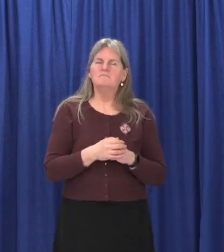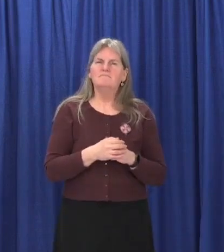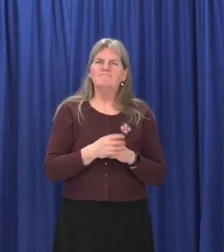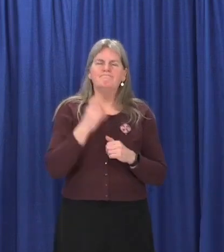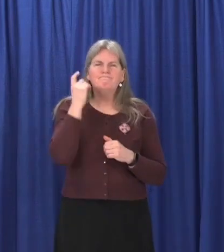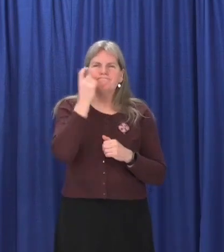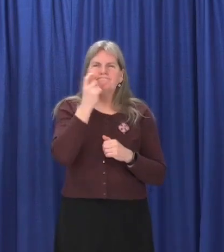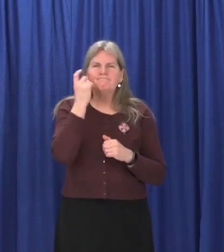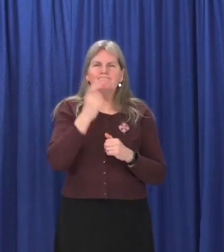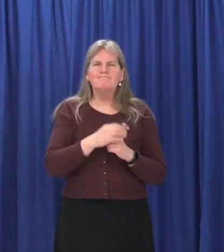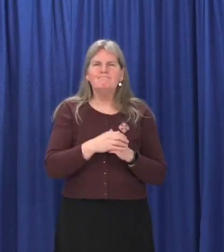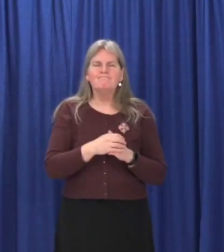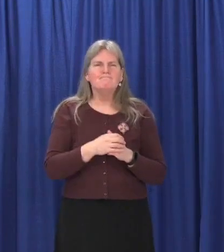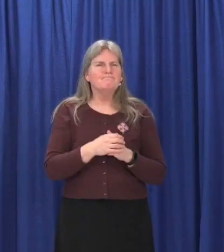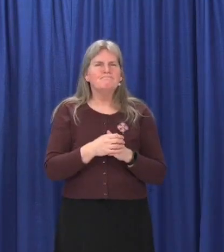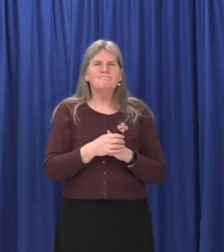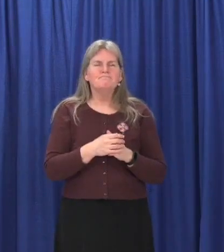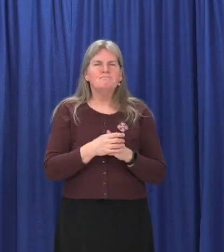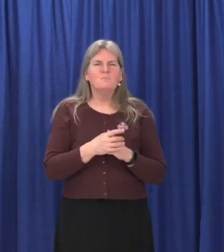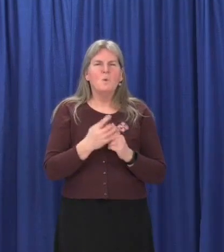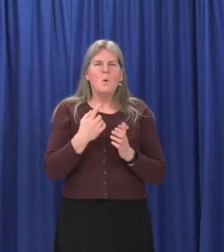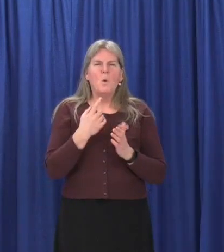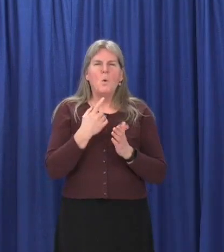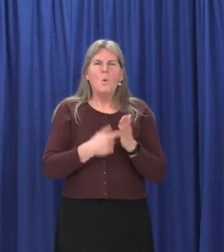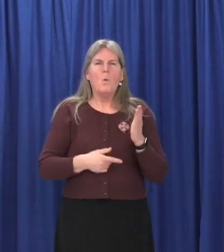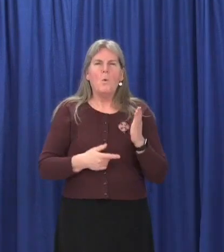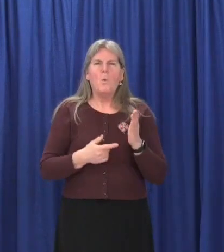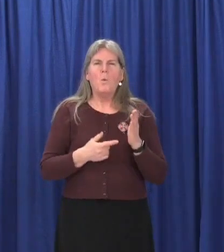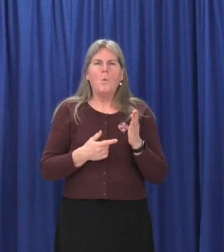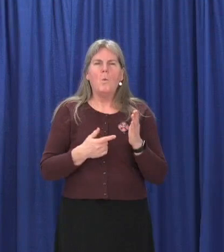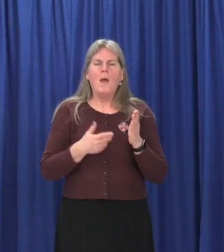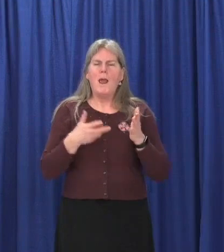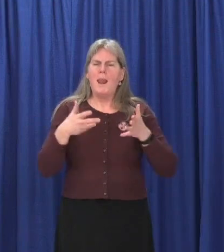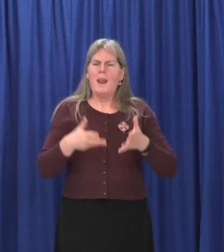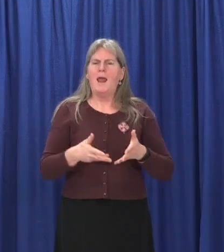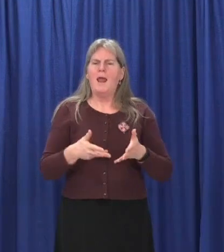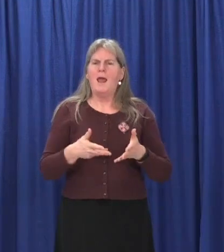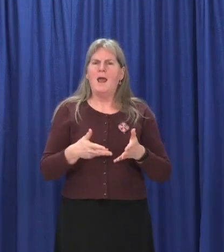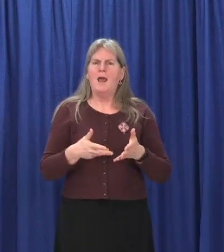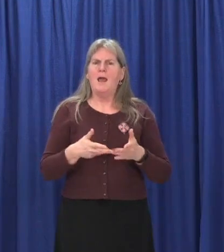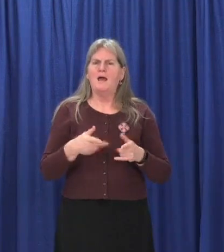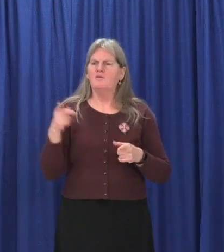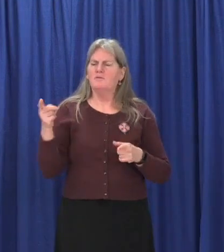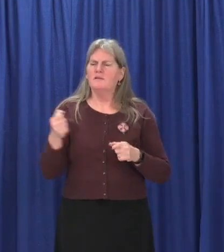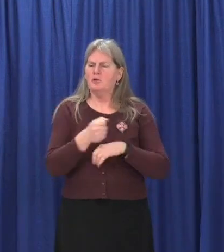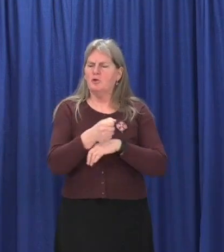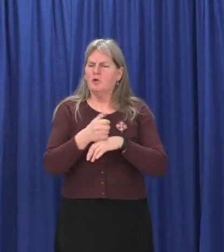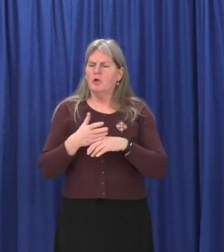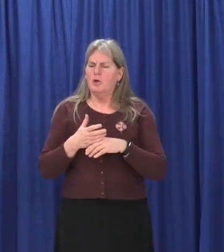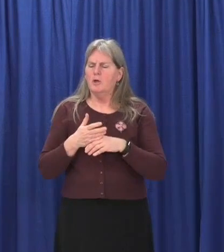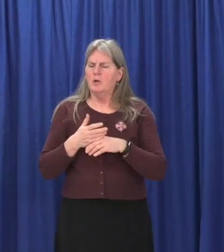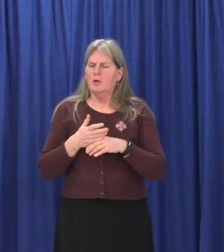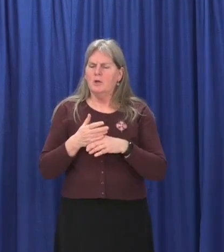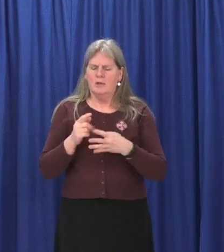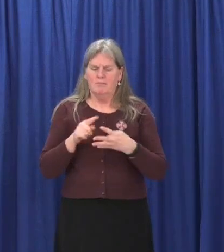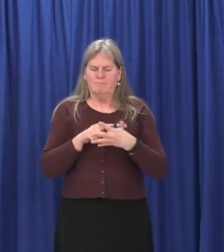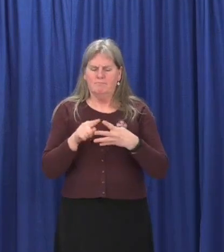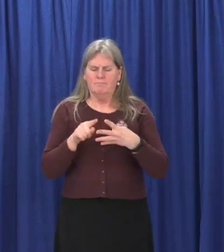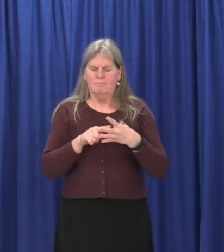plainly say, you know, what measures are left to be lifted? And you said, hopefully by early March. I know in previous press conferences, you've also sort of,